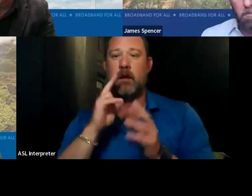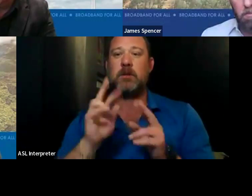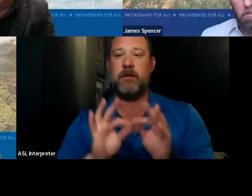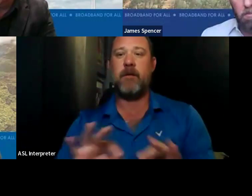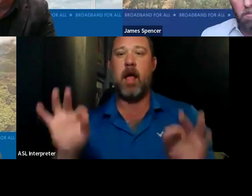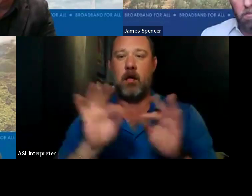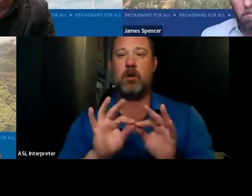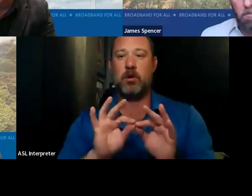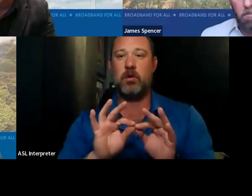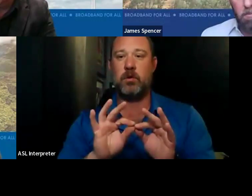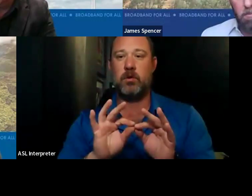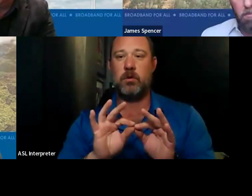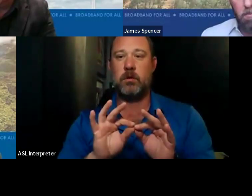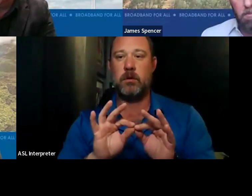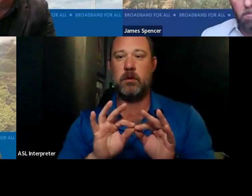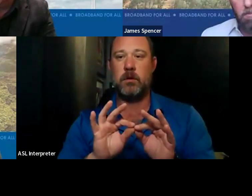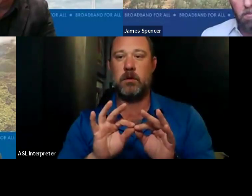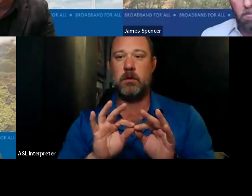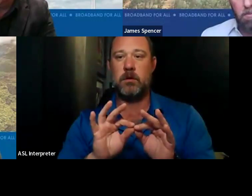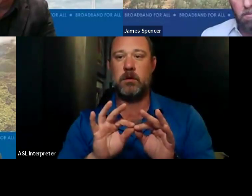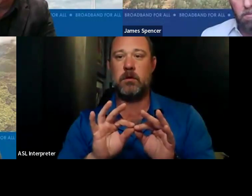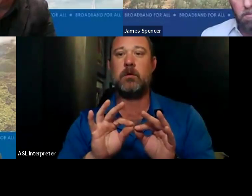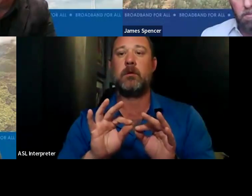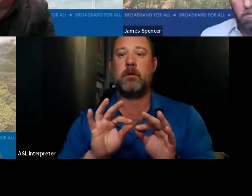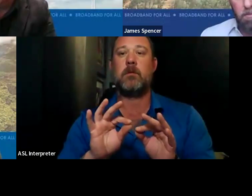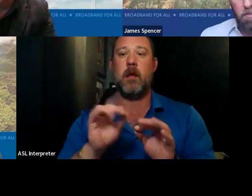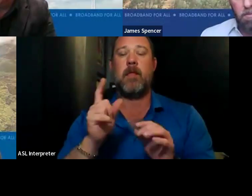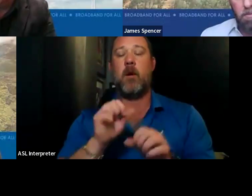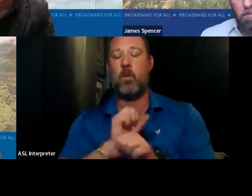in person, especially for those of us that are going to be doing work across the State. So, I'm